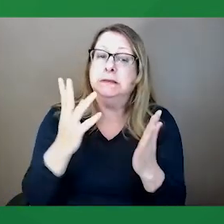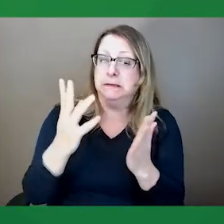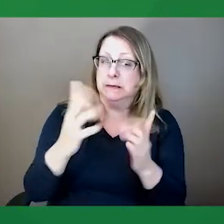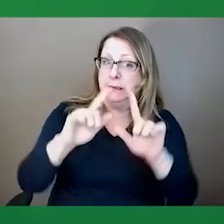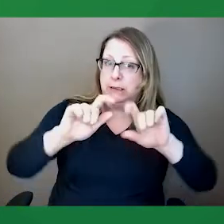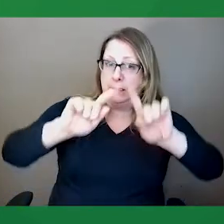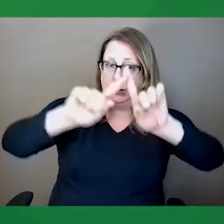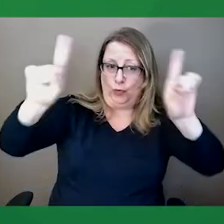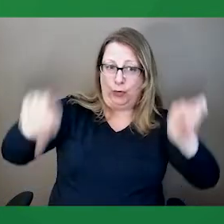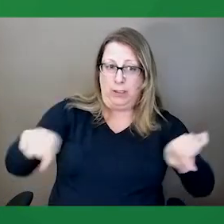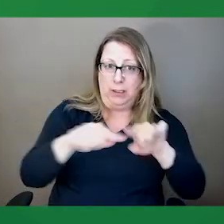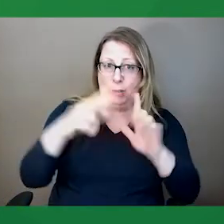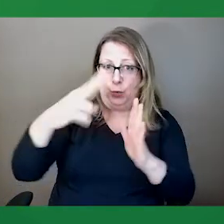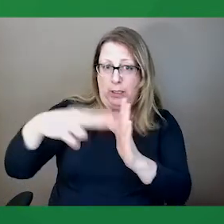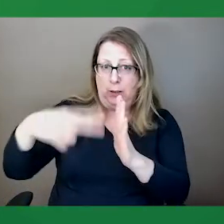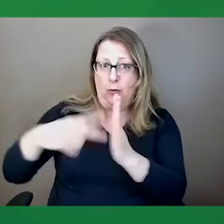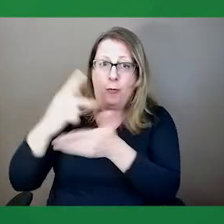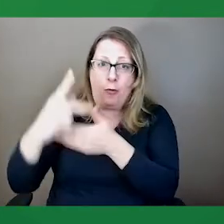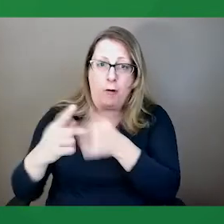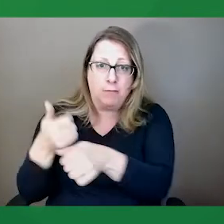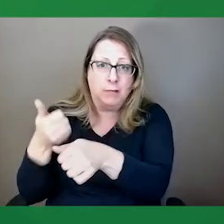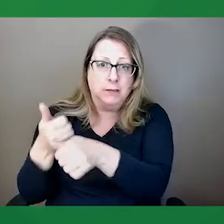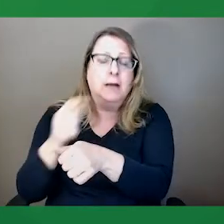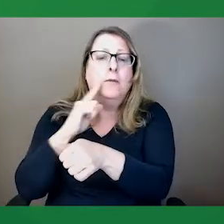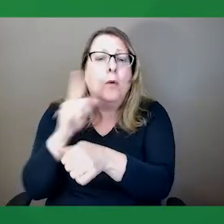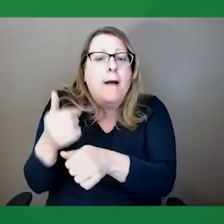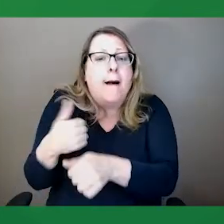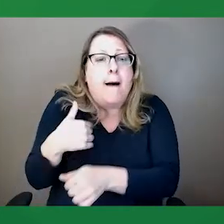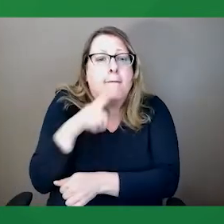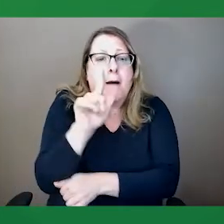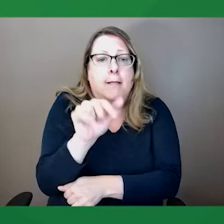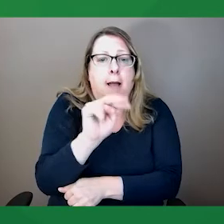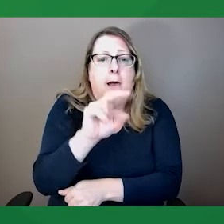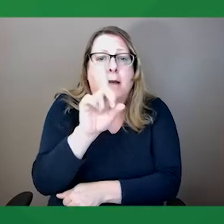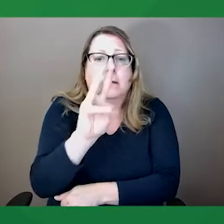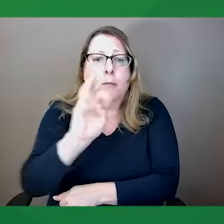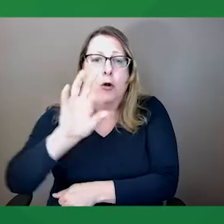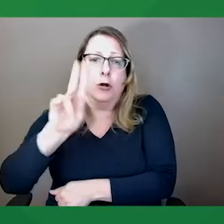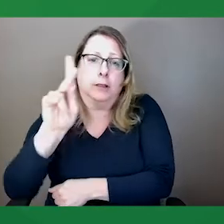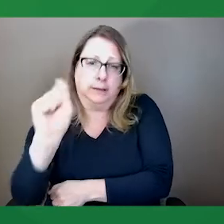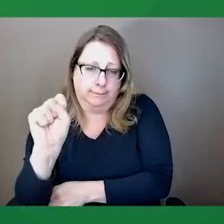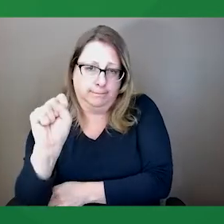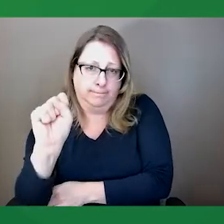this is technical, but there's something called landmarks and screen readers can navigate directly to those areas,